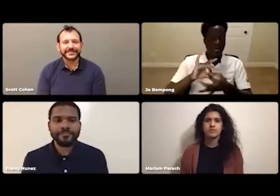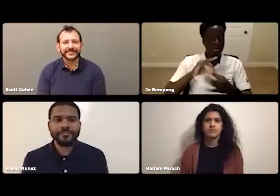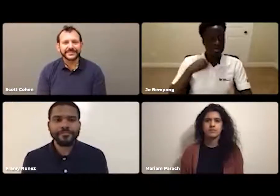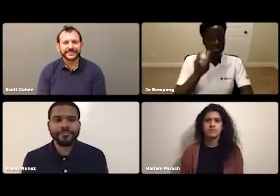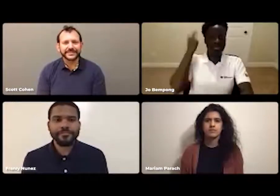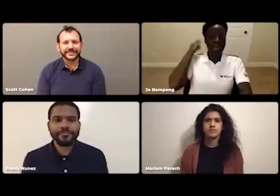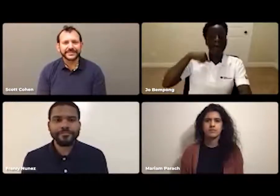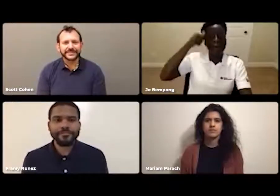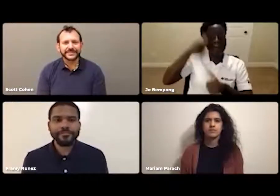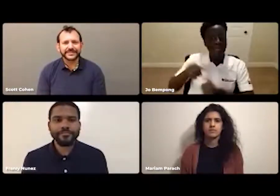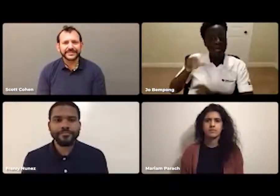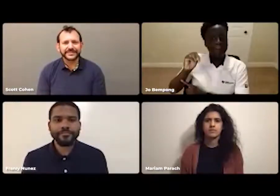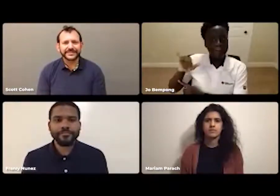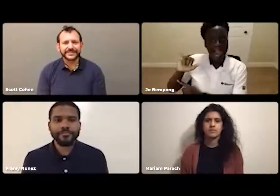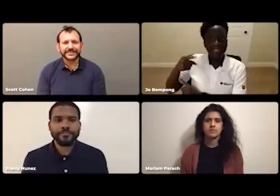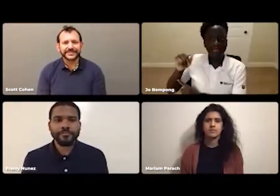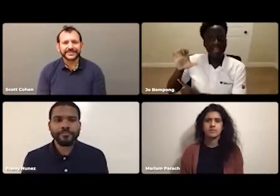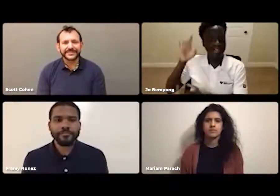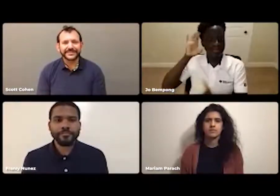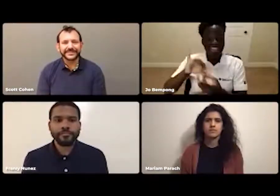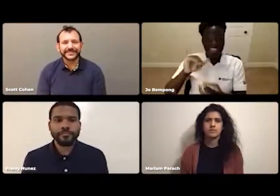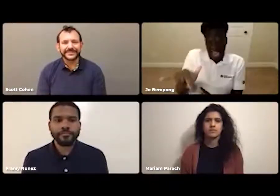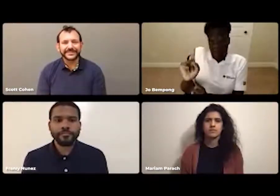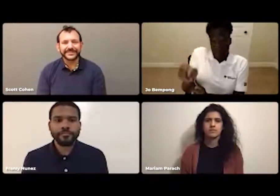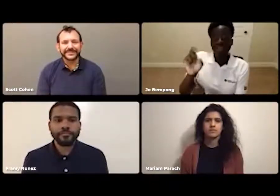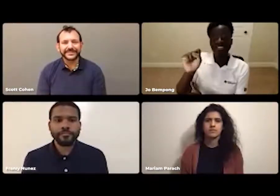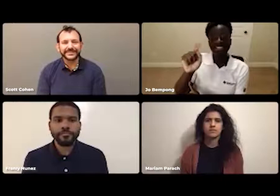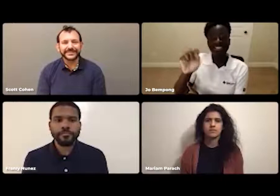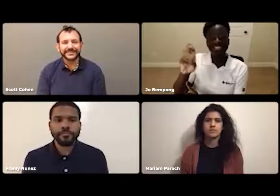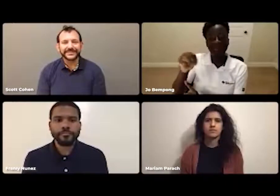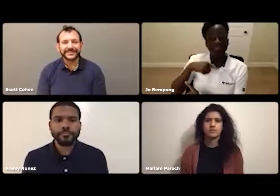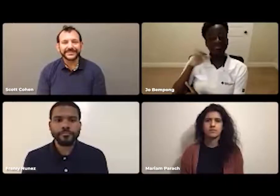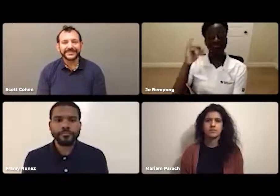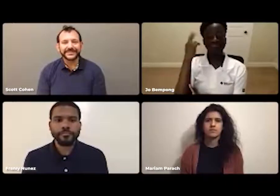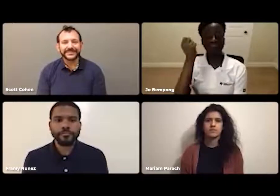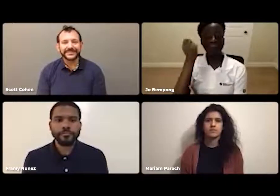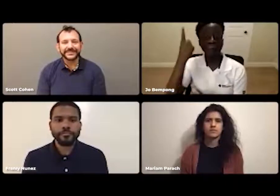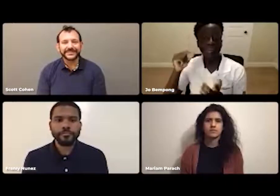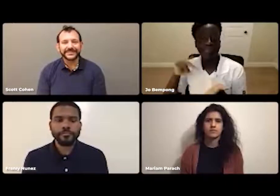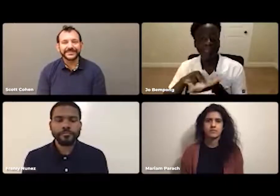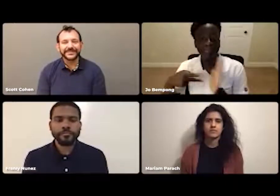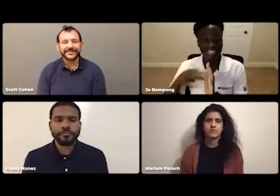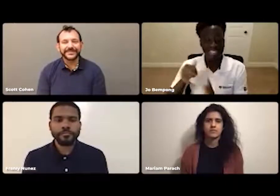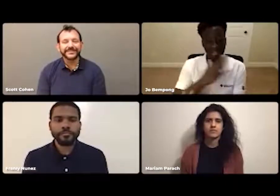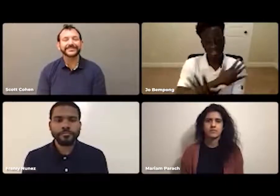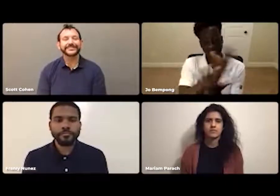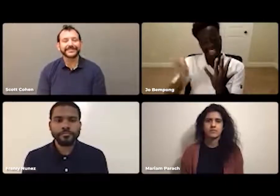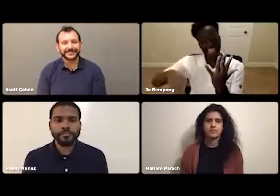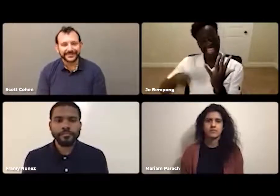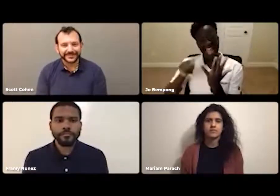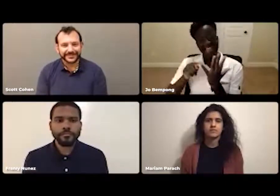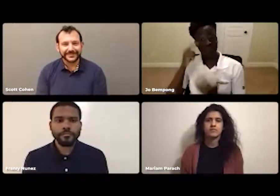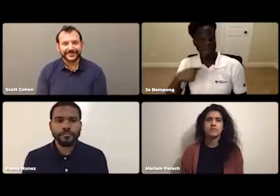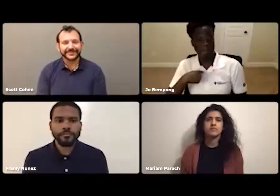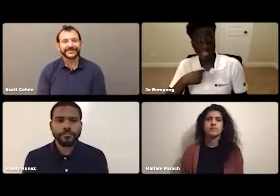I looked back to my time designing my Myspace page and finally got the understanding of